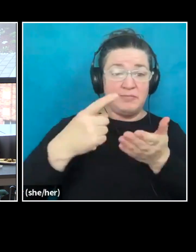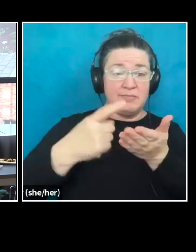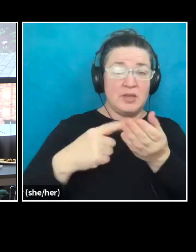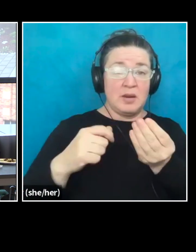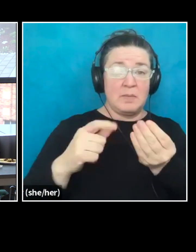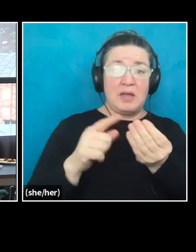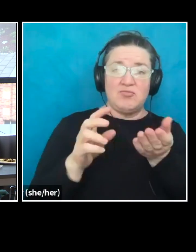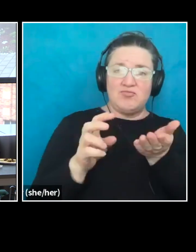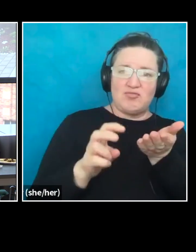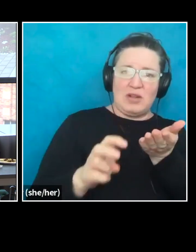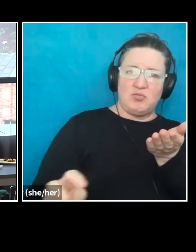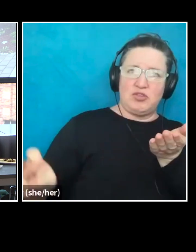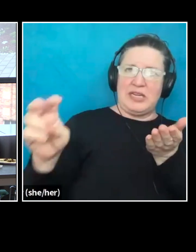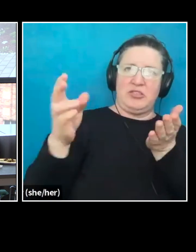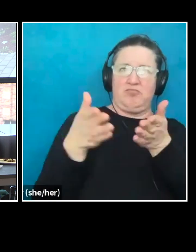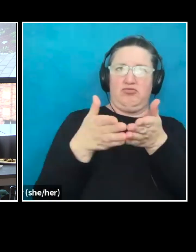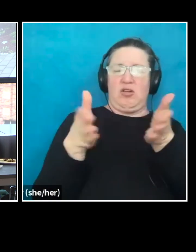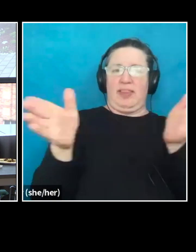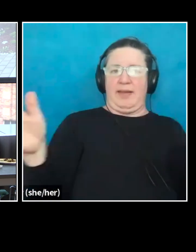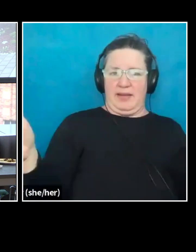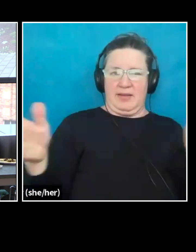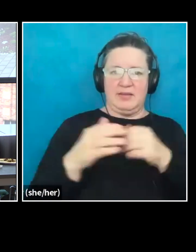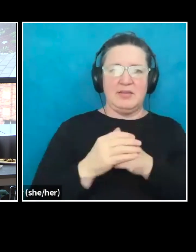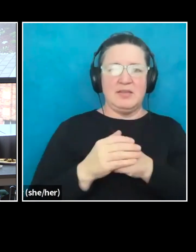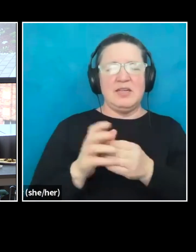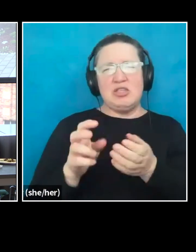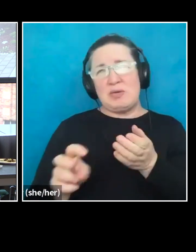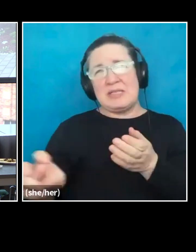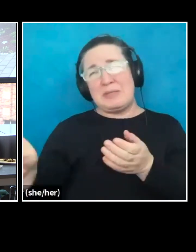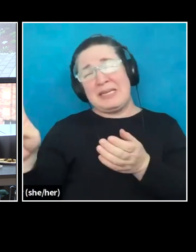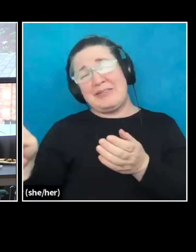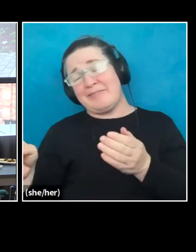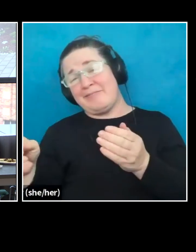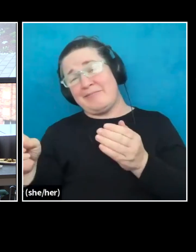is just like half of the equation of getting what you need, right? The other half of it is